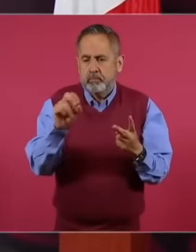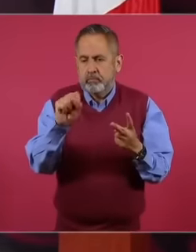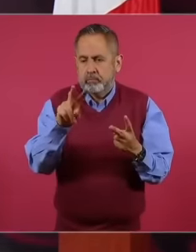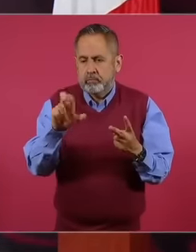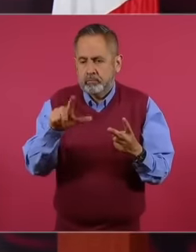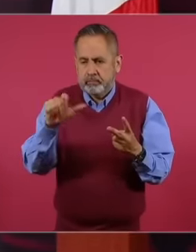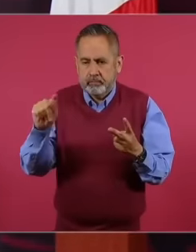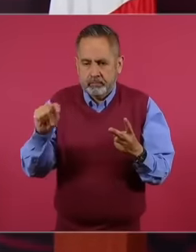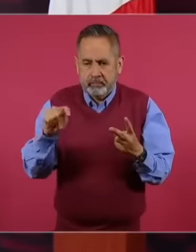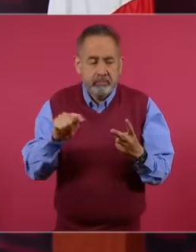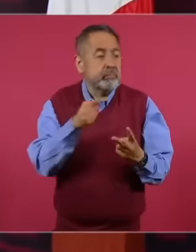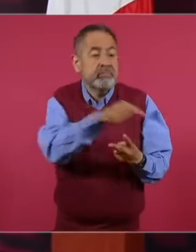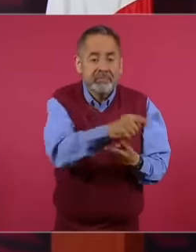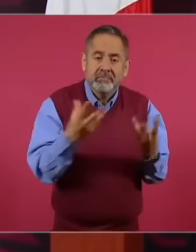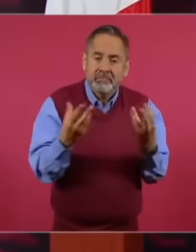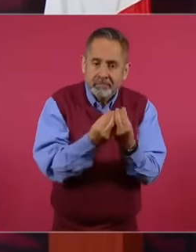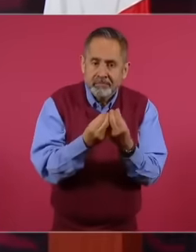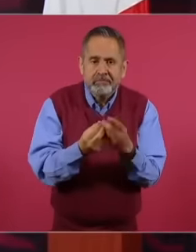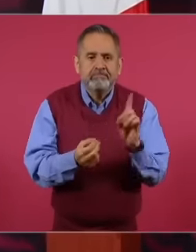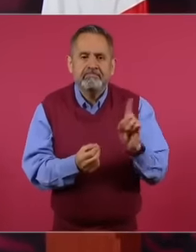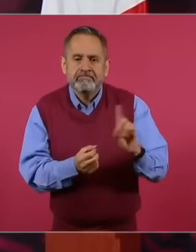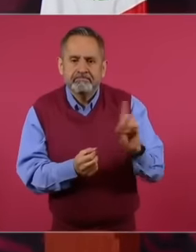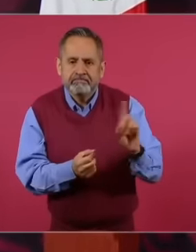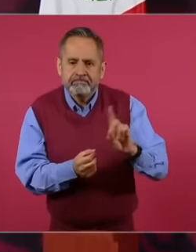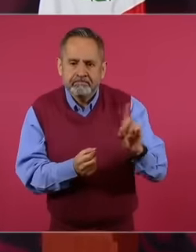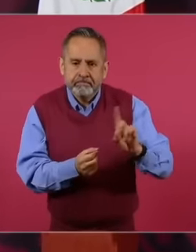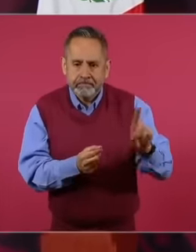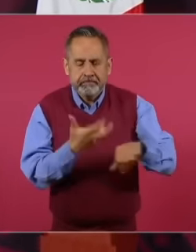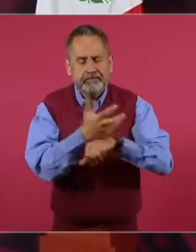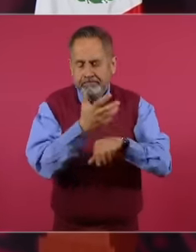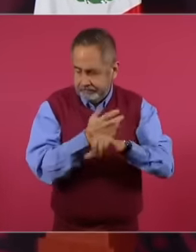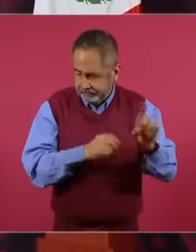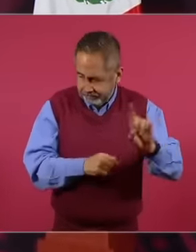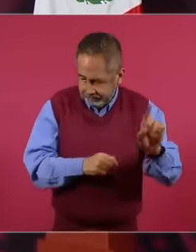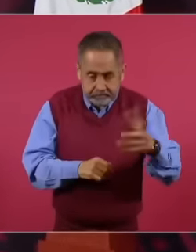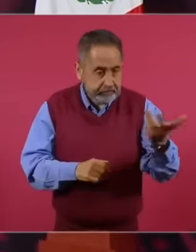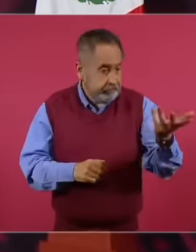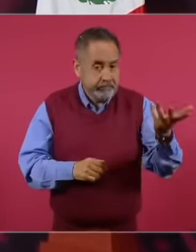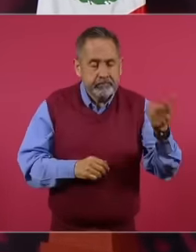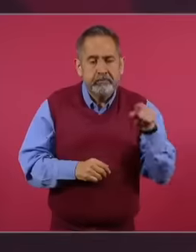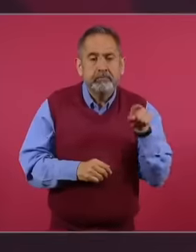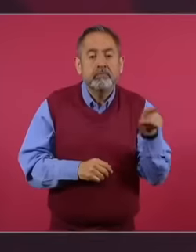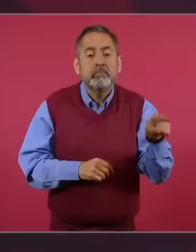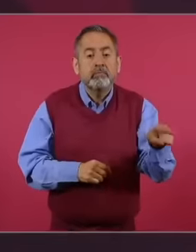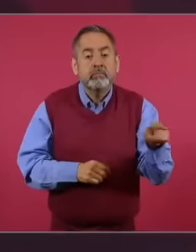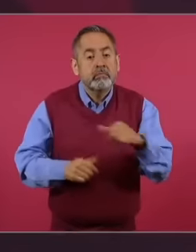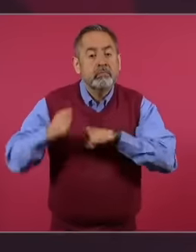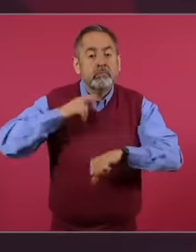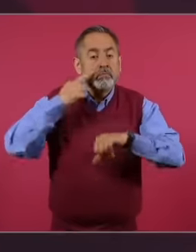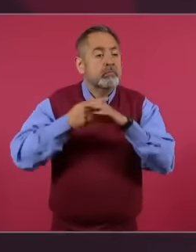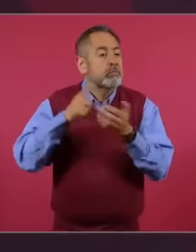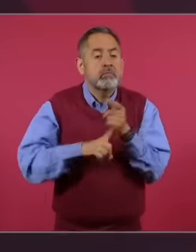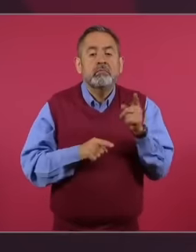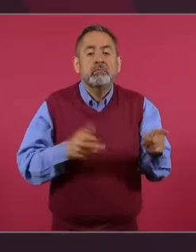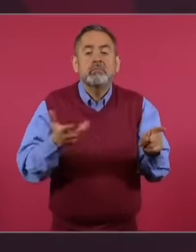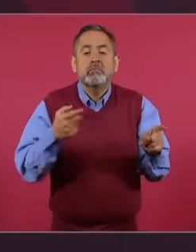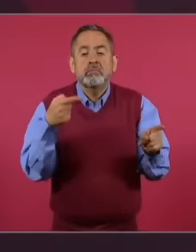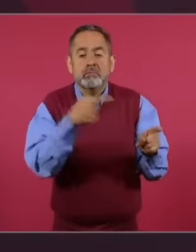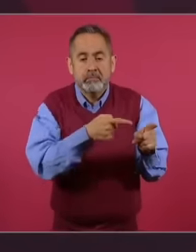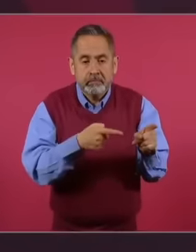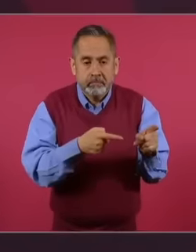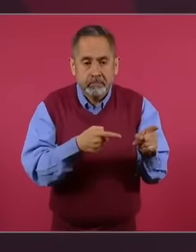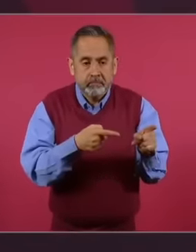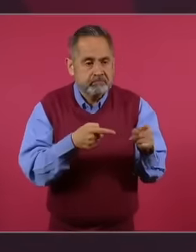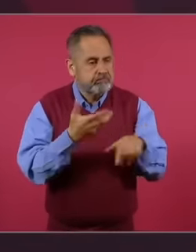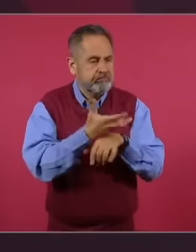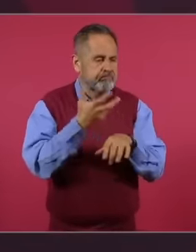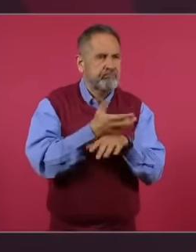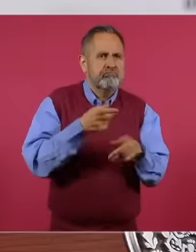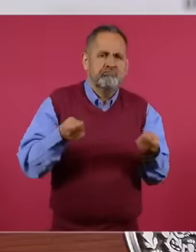democratic president, Rosvel, because it is up to him to govern the United States after an